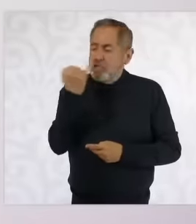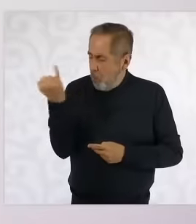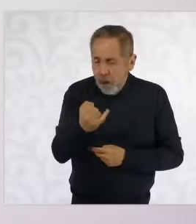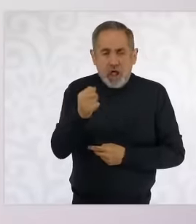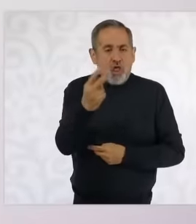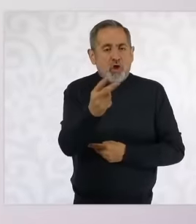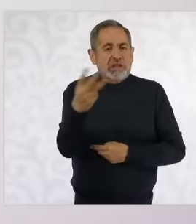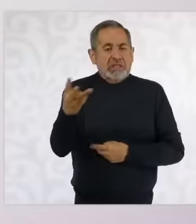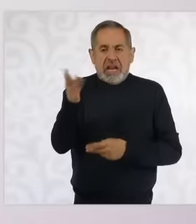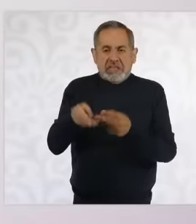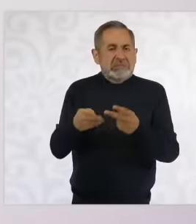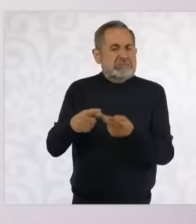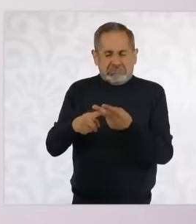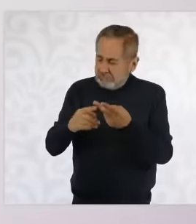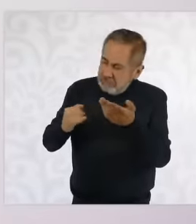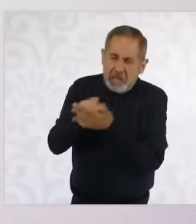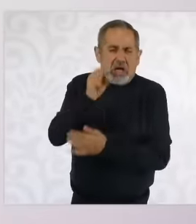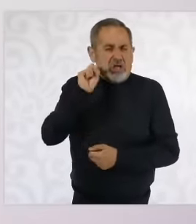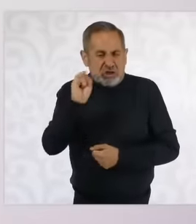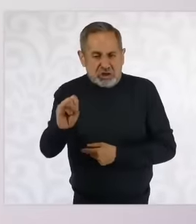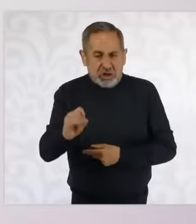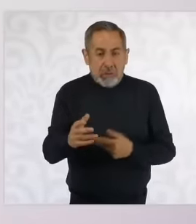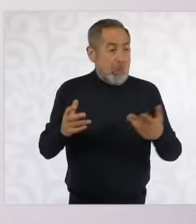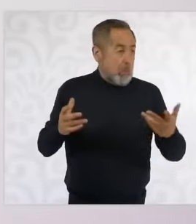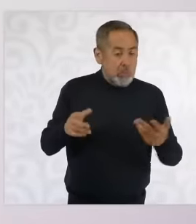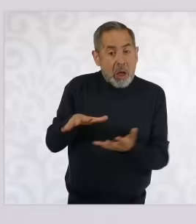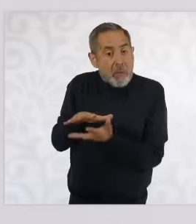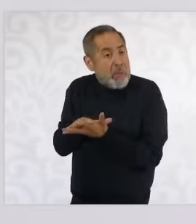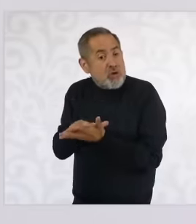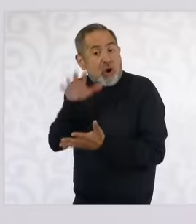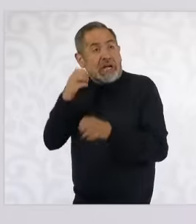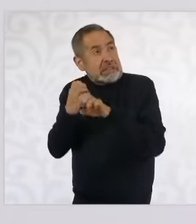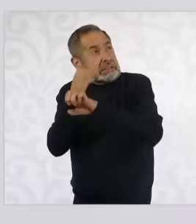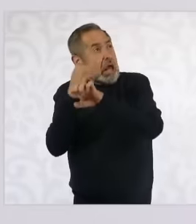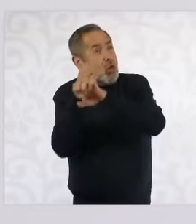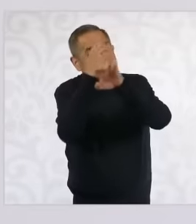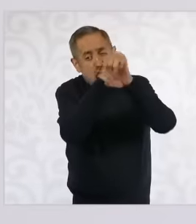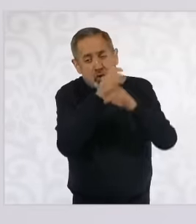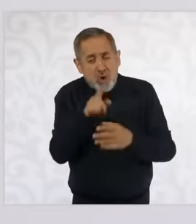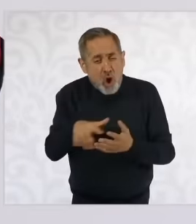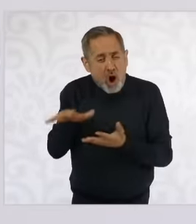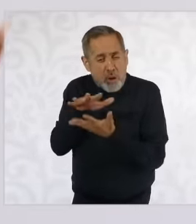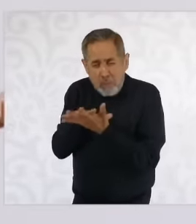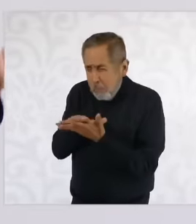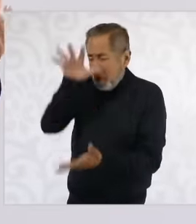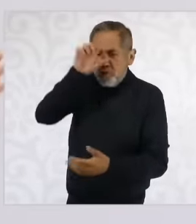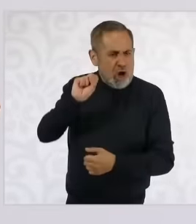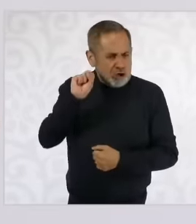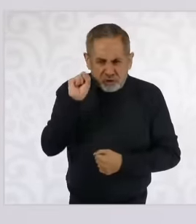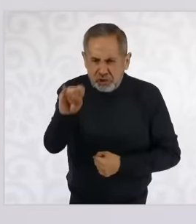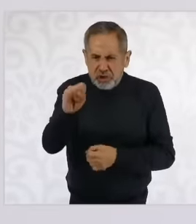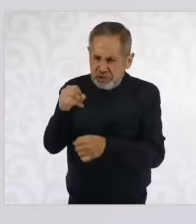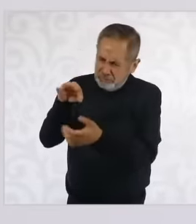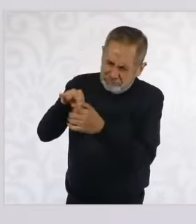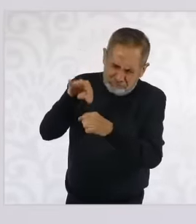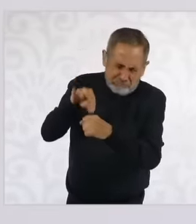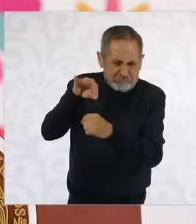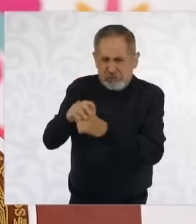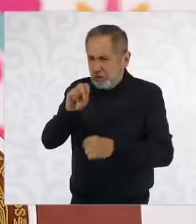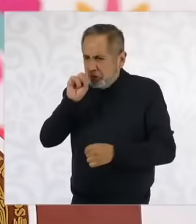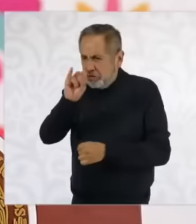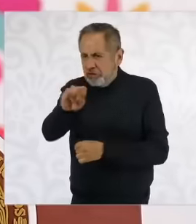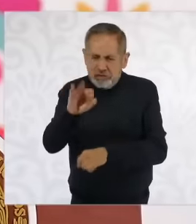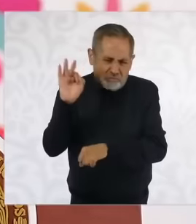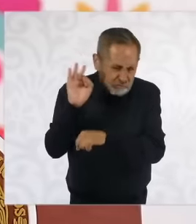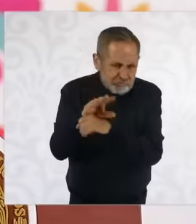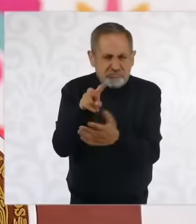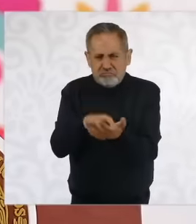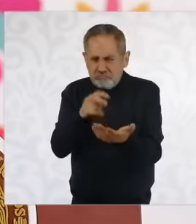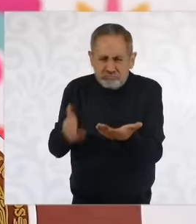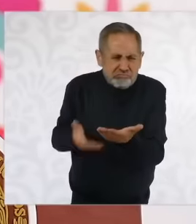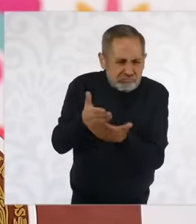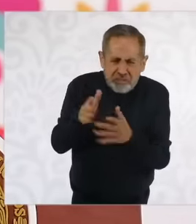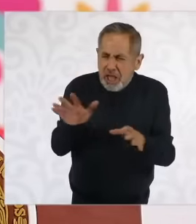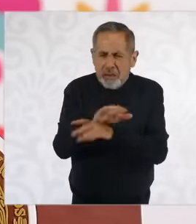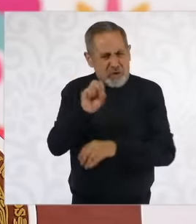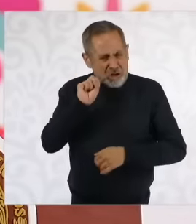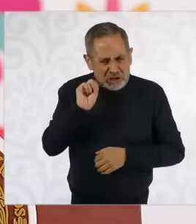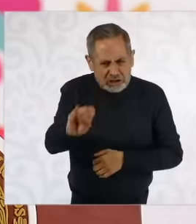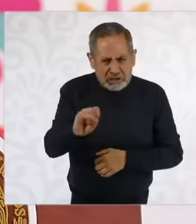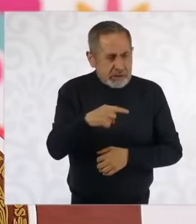then the majority of state congresses vote in favor of the Reform of the judiciary.